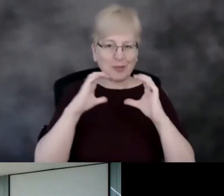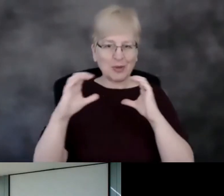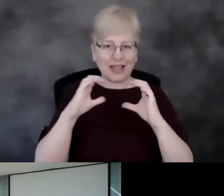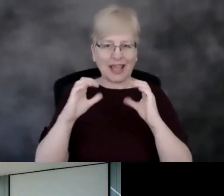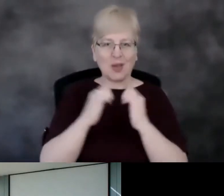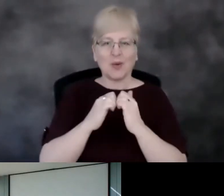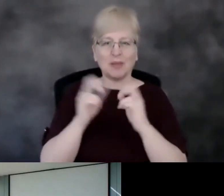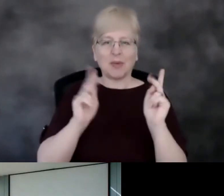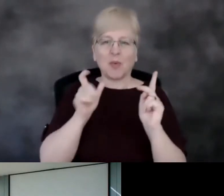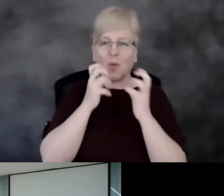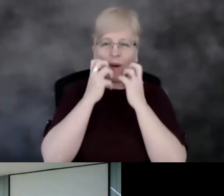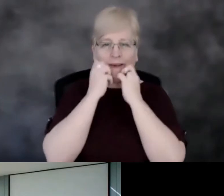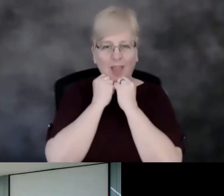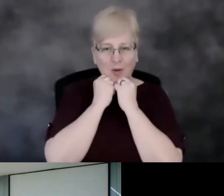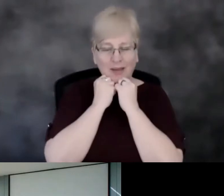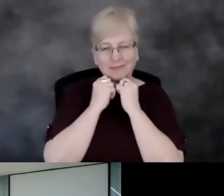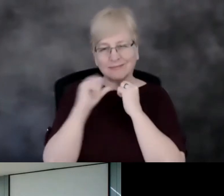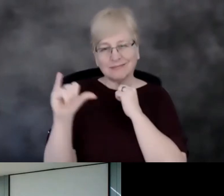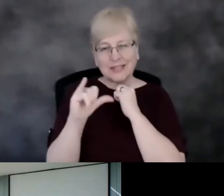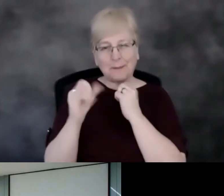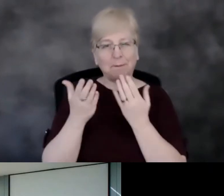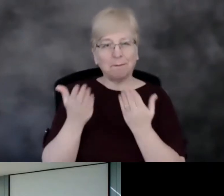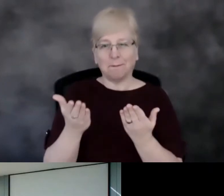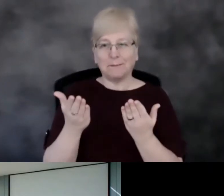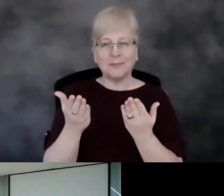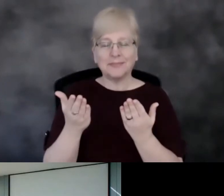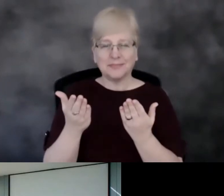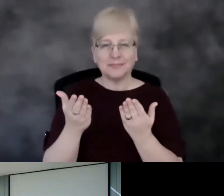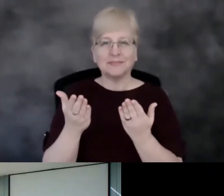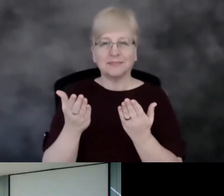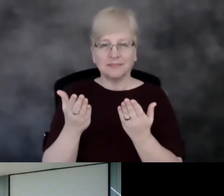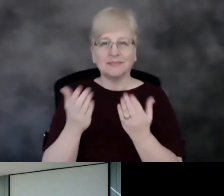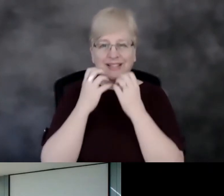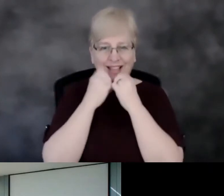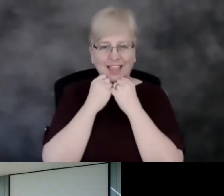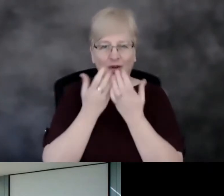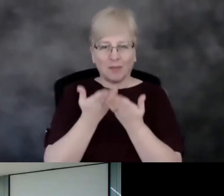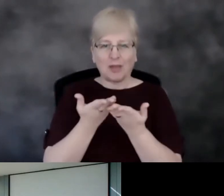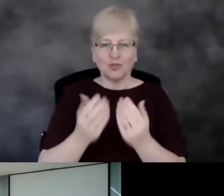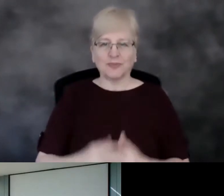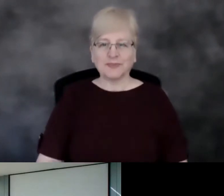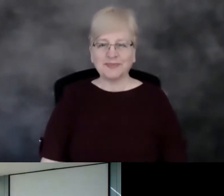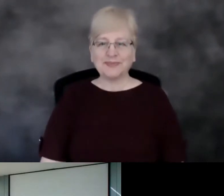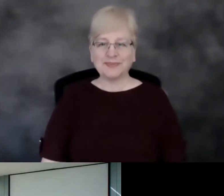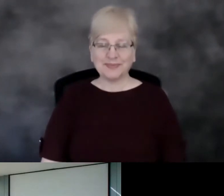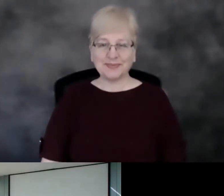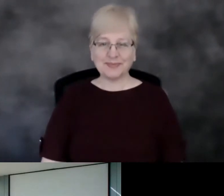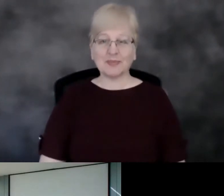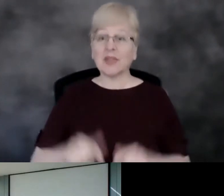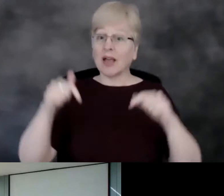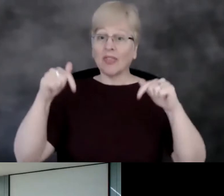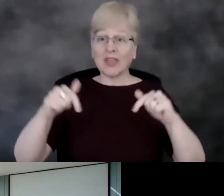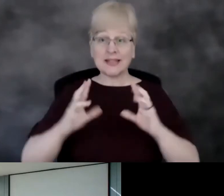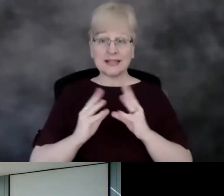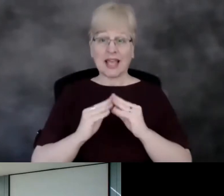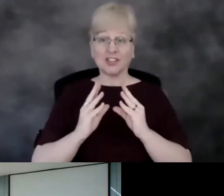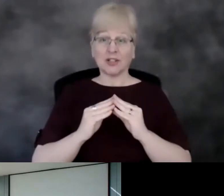about, as I care about all of you. 16:07:01 This session, as I said, is focused